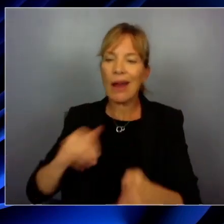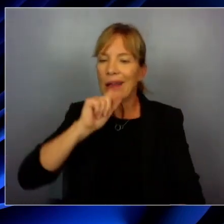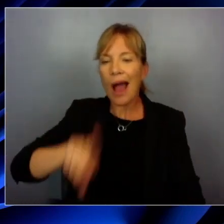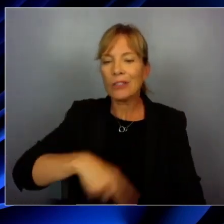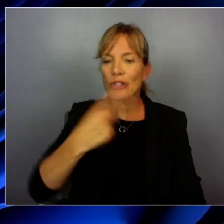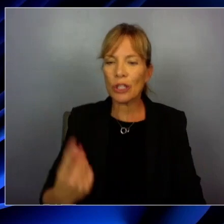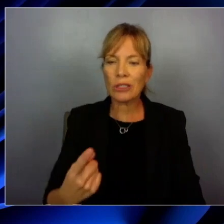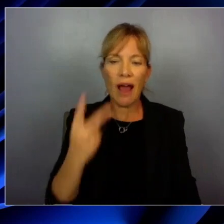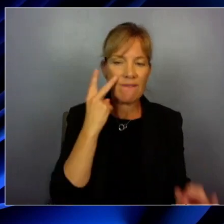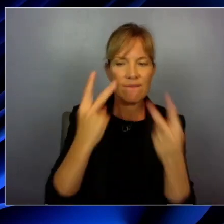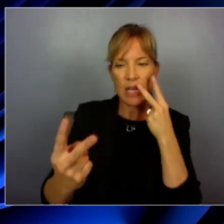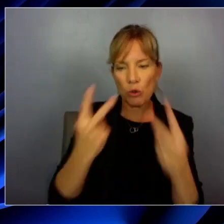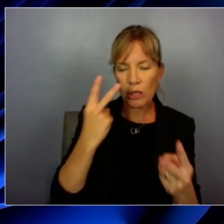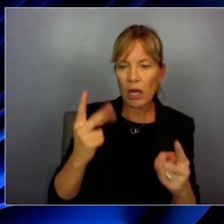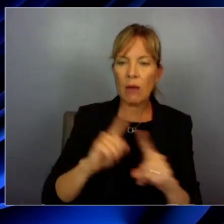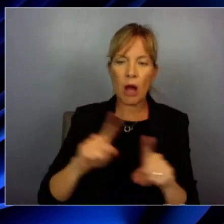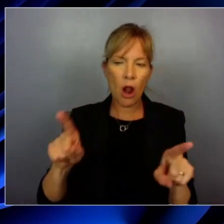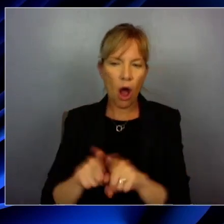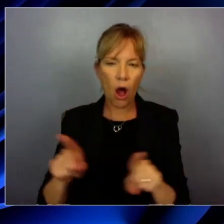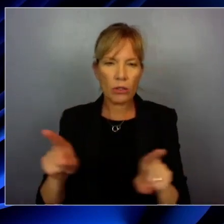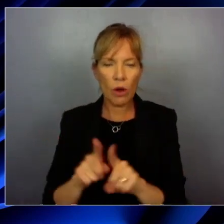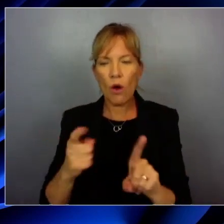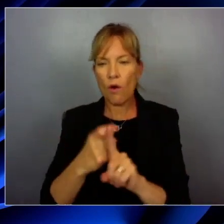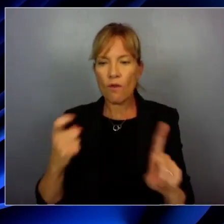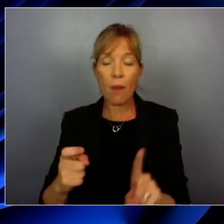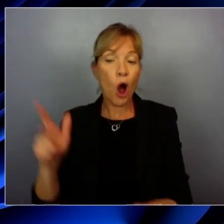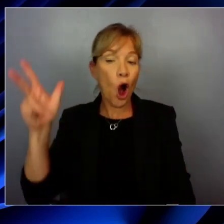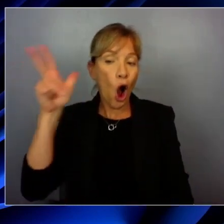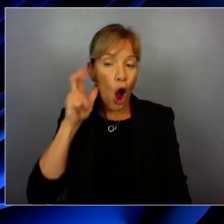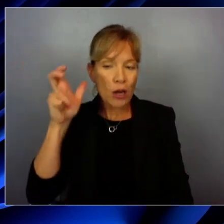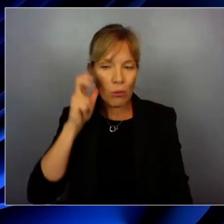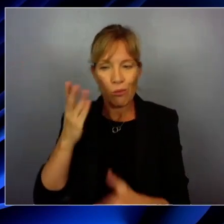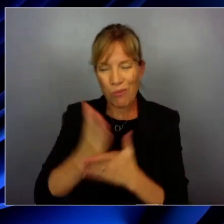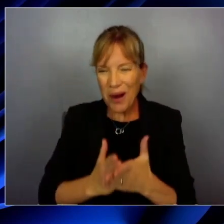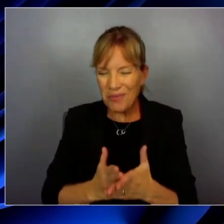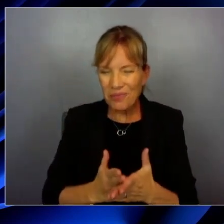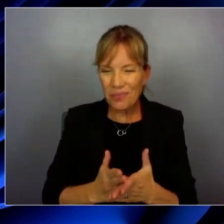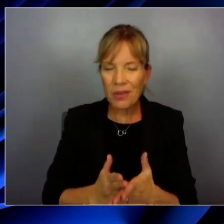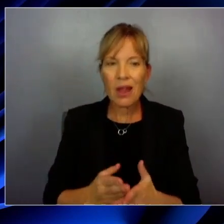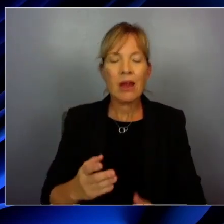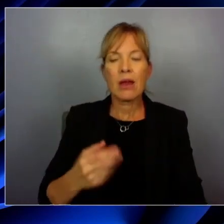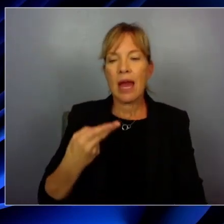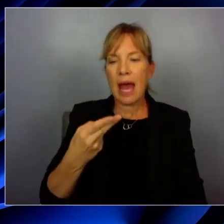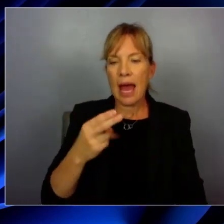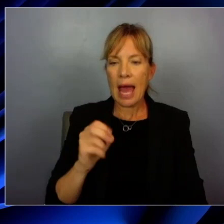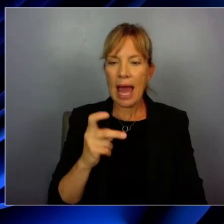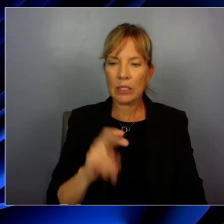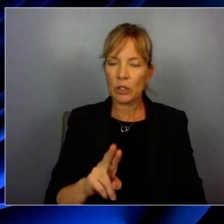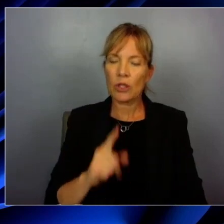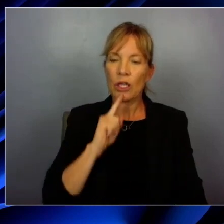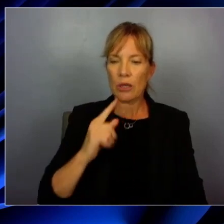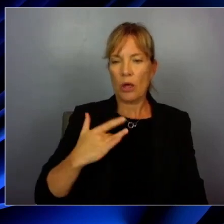but also from the audible side. I think it's also this trend that we're starting to see where we don't